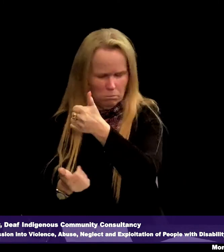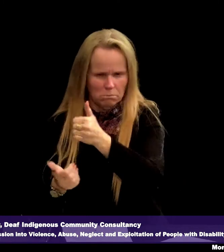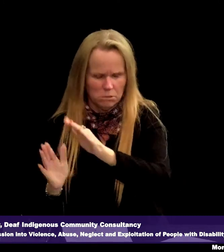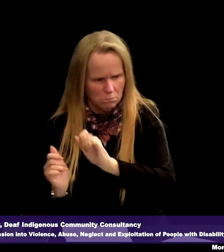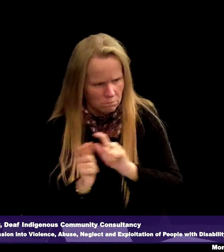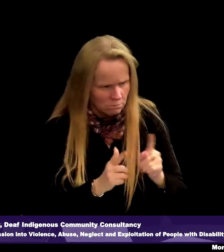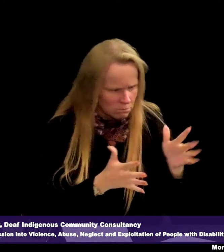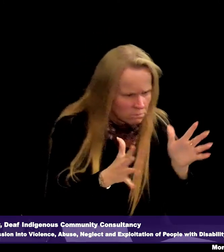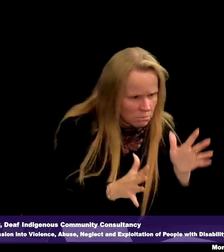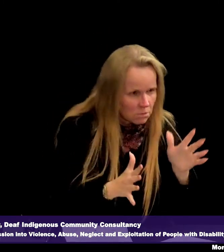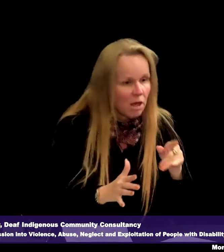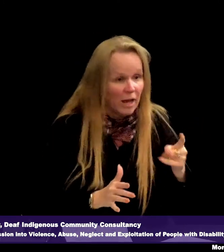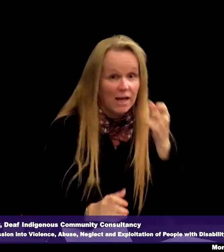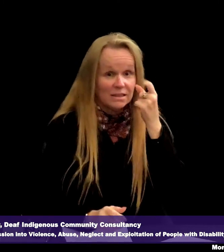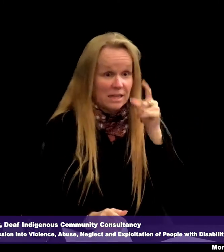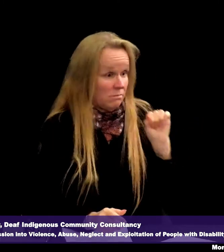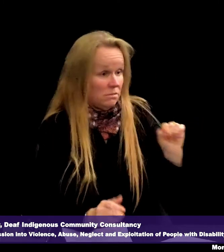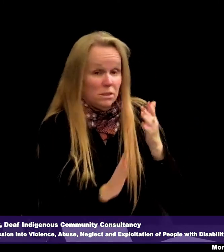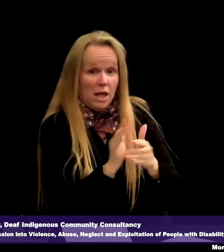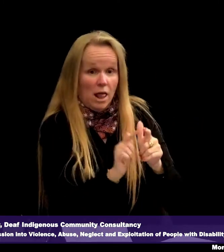She said, "Look, go ahead and help him, if you want to." And so I did.